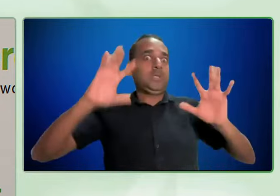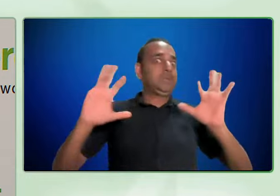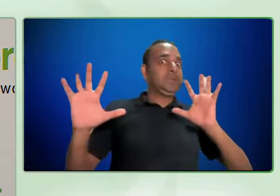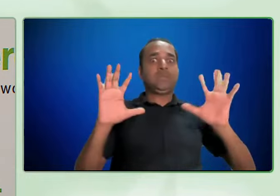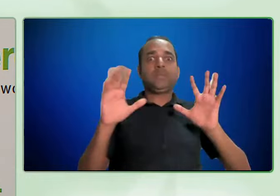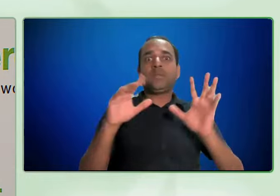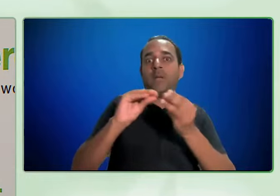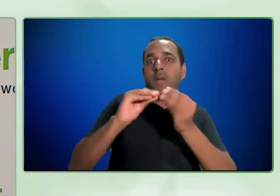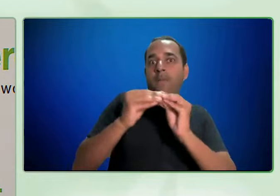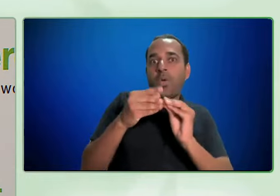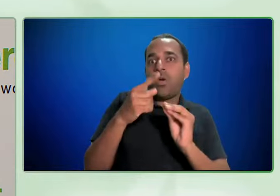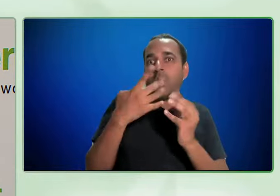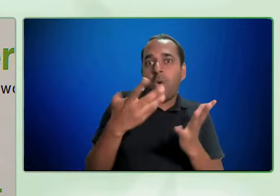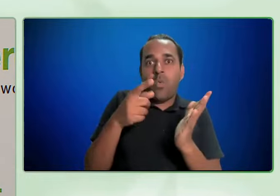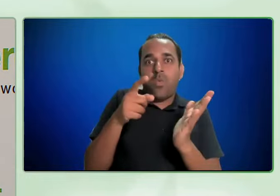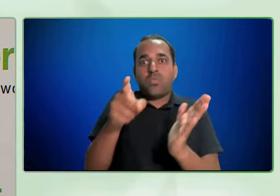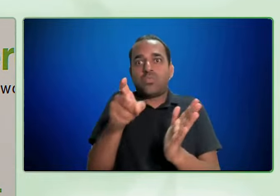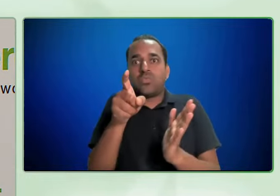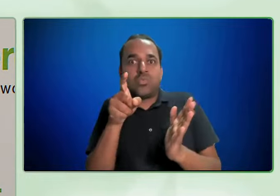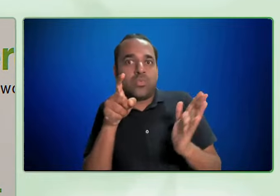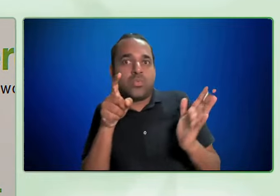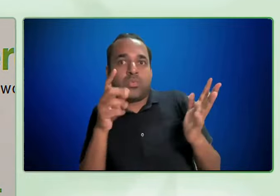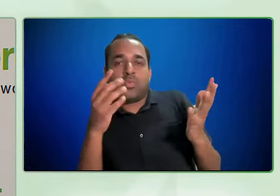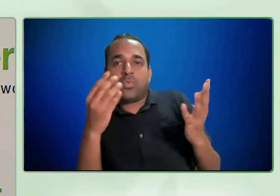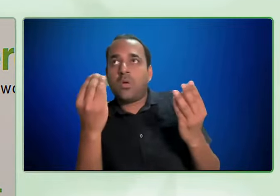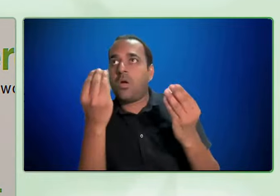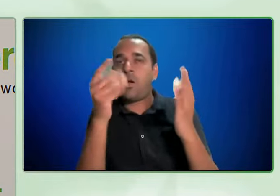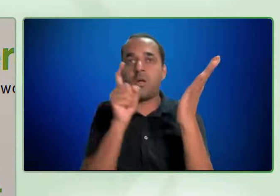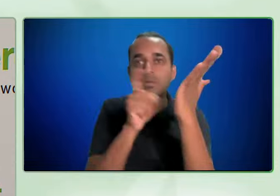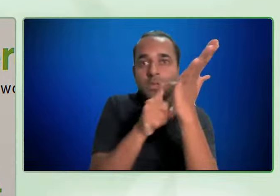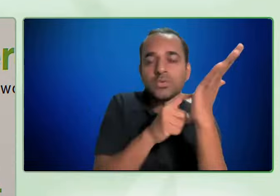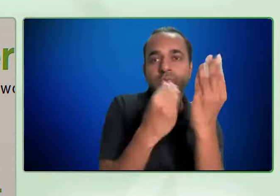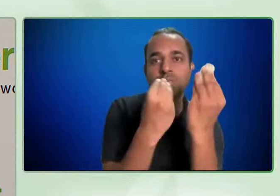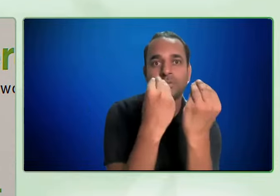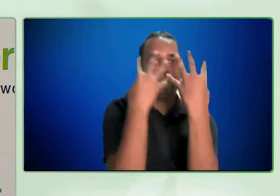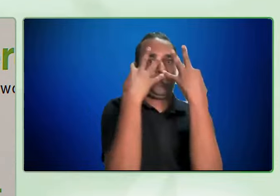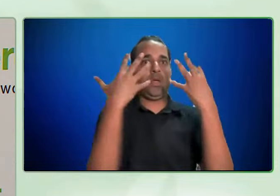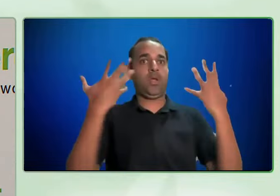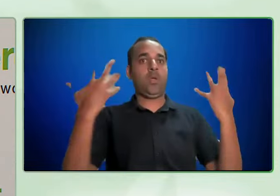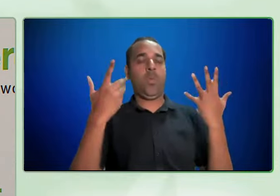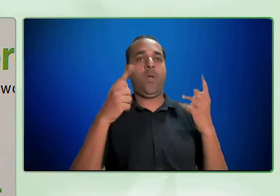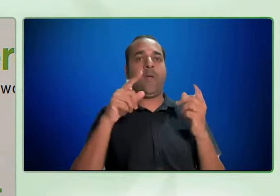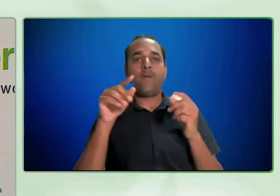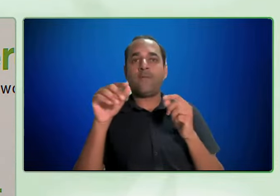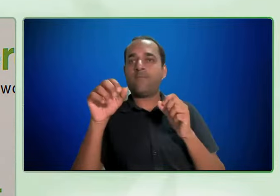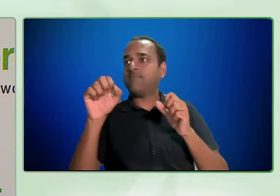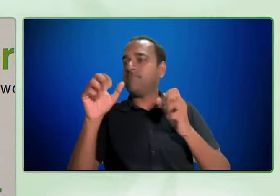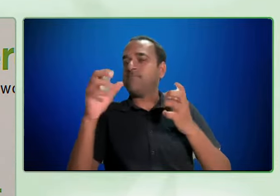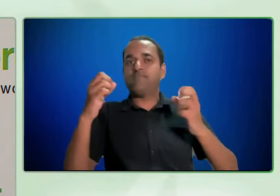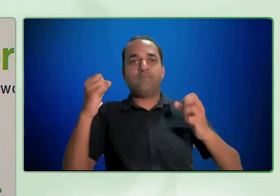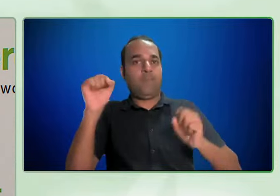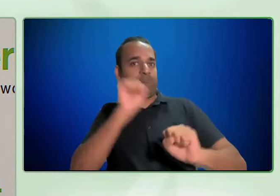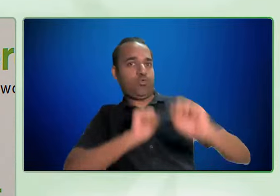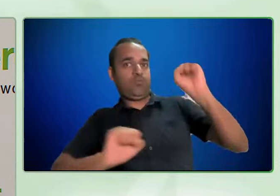The one message I was try to give is what we have to do in all this research about disaster